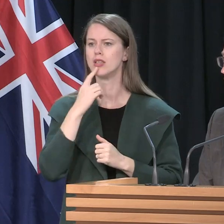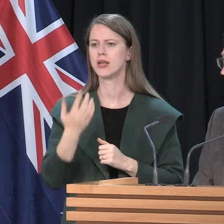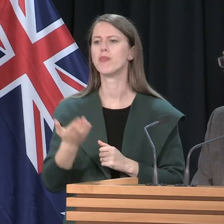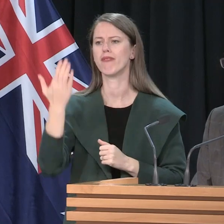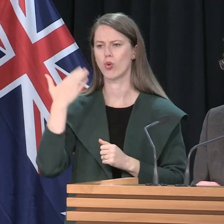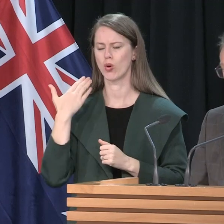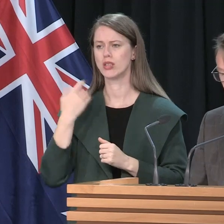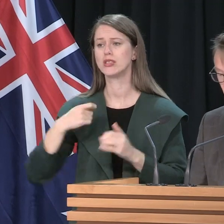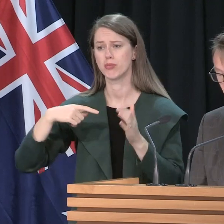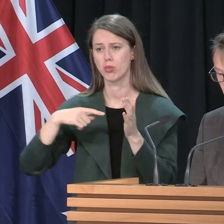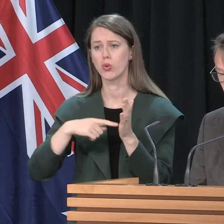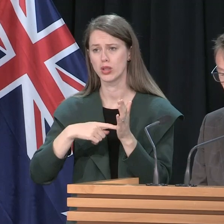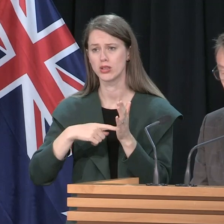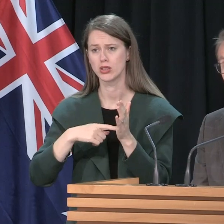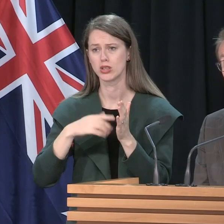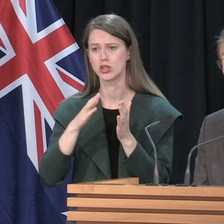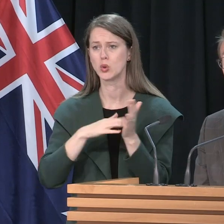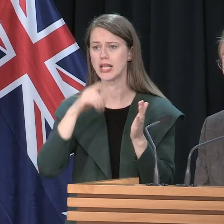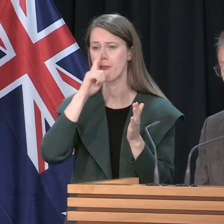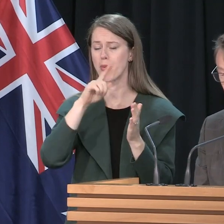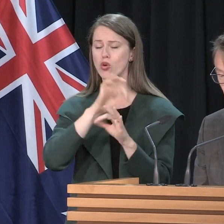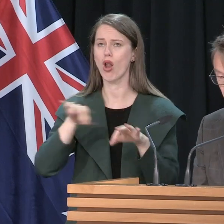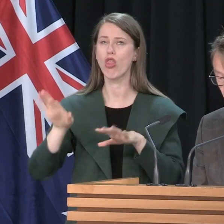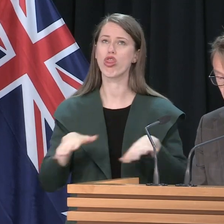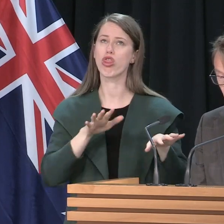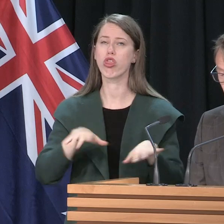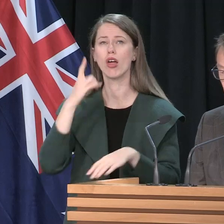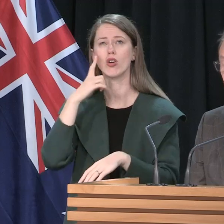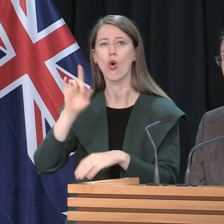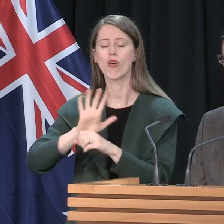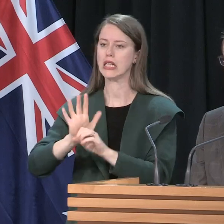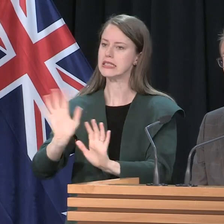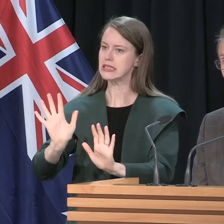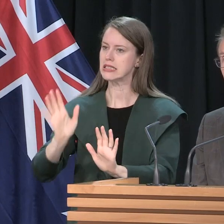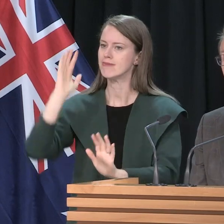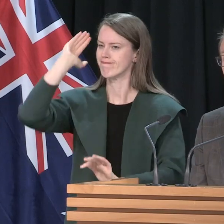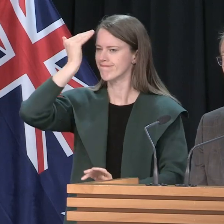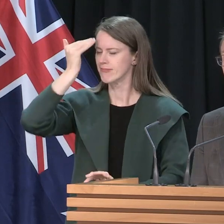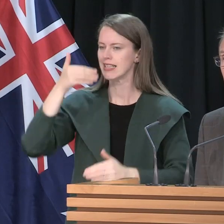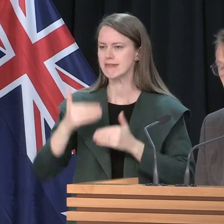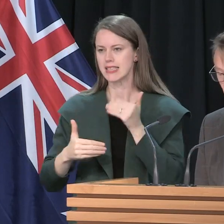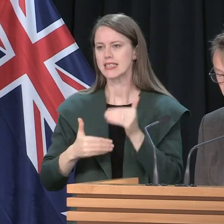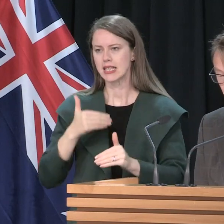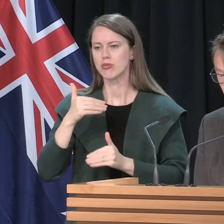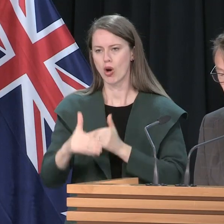symptomatic testing. So as has been emphasised over the last few days, it's very important New Zealanders are not